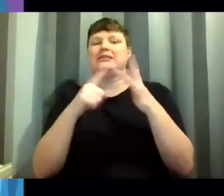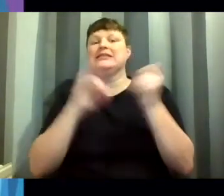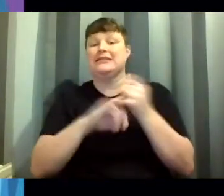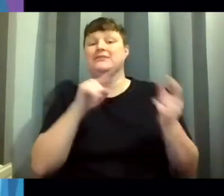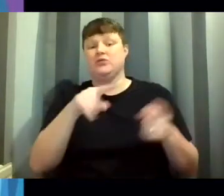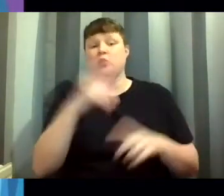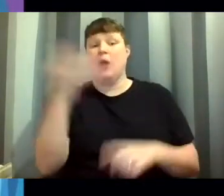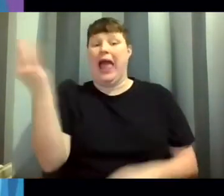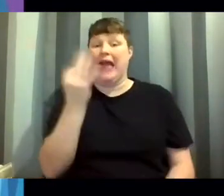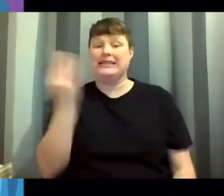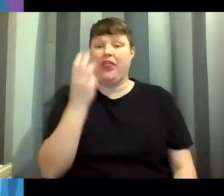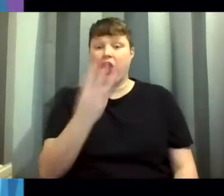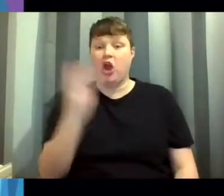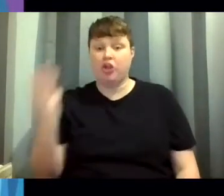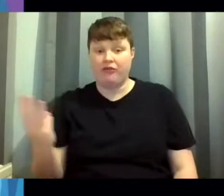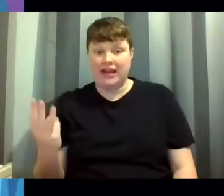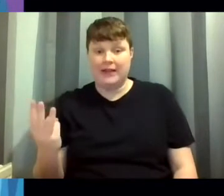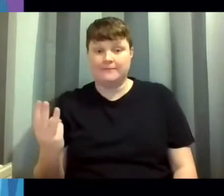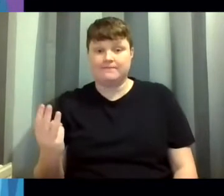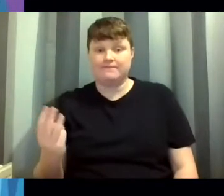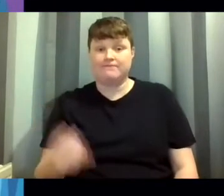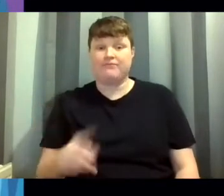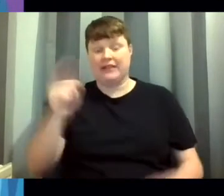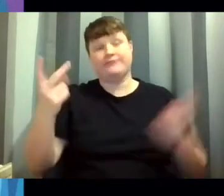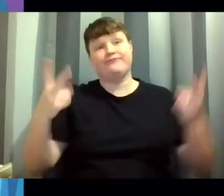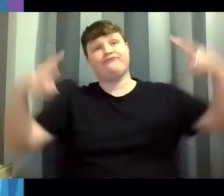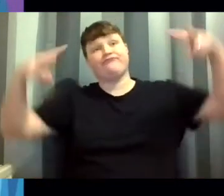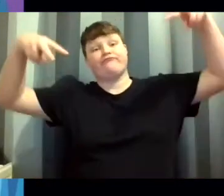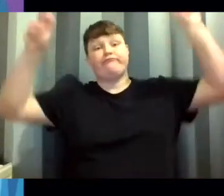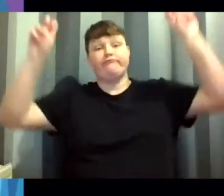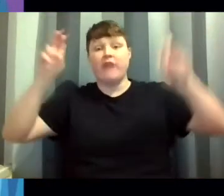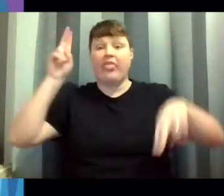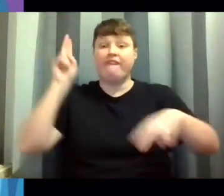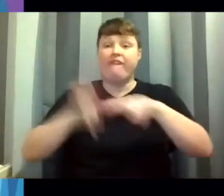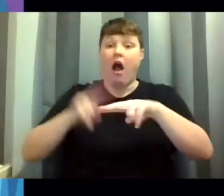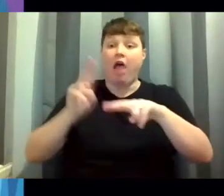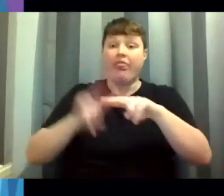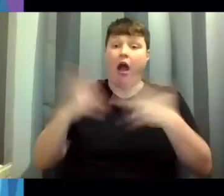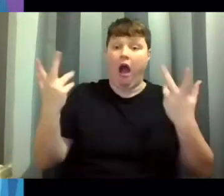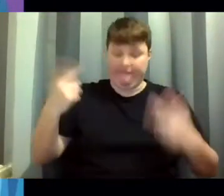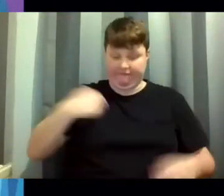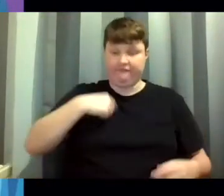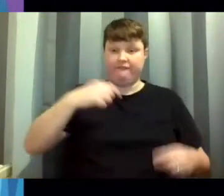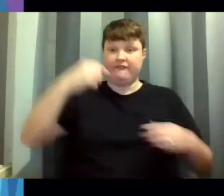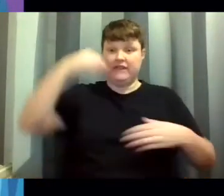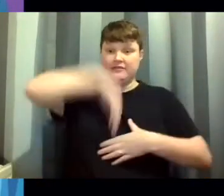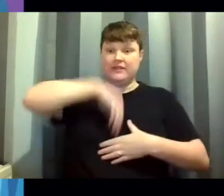Beaumont was also credited as being the father of gastric physiology. However, it wasn't all bad